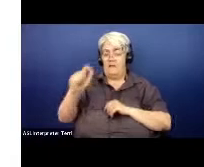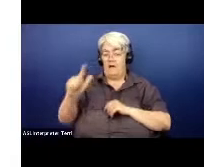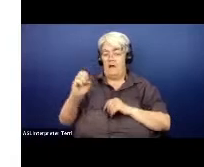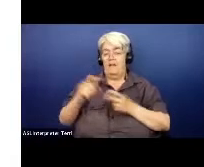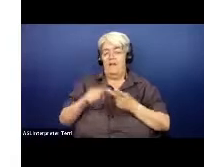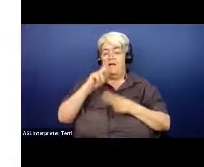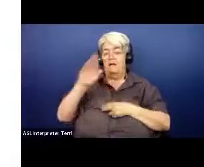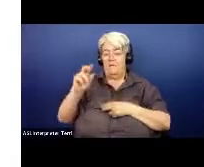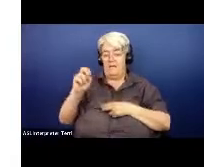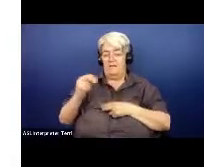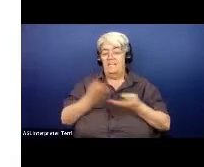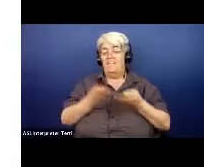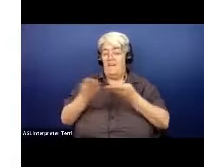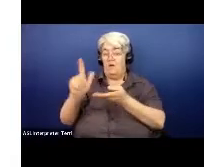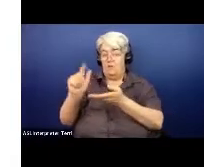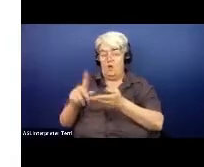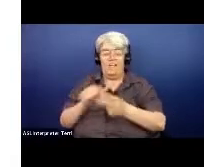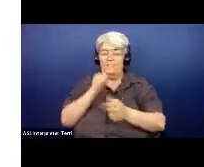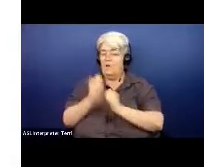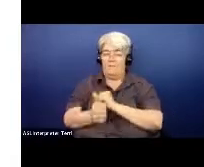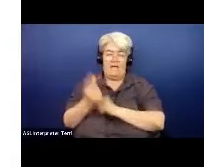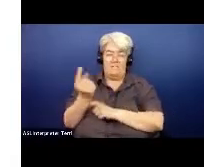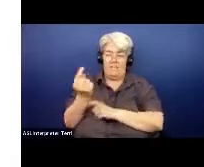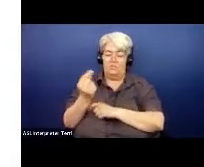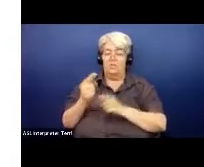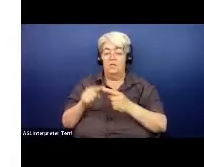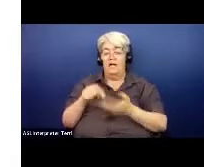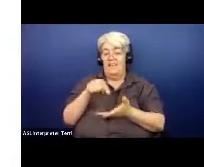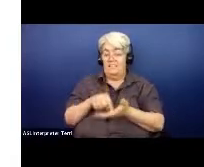the law. This is the